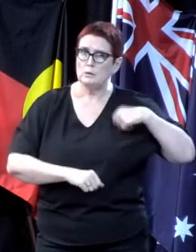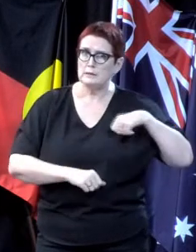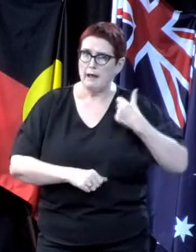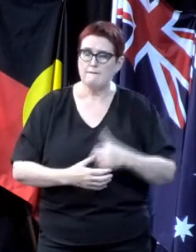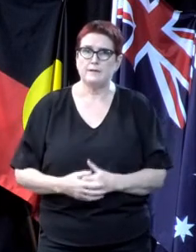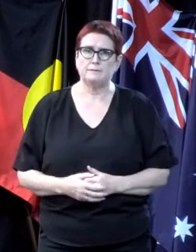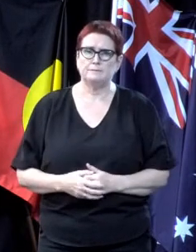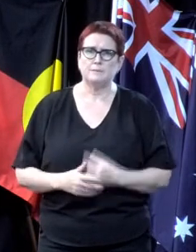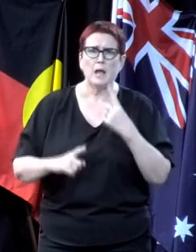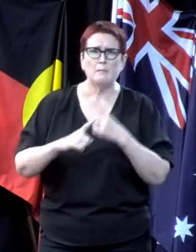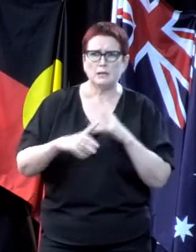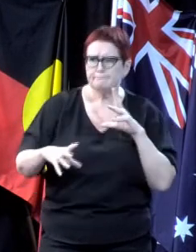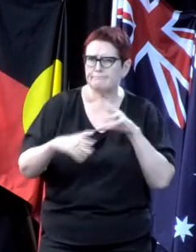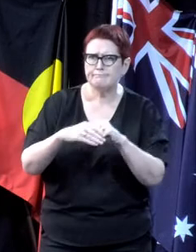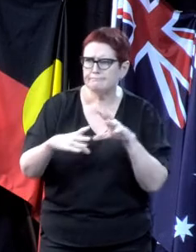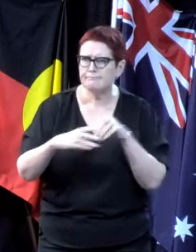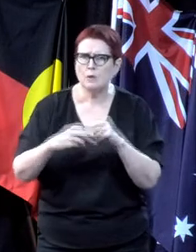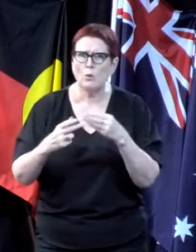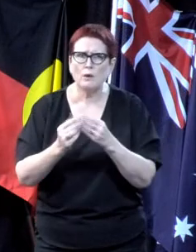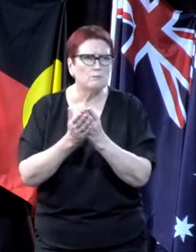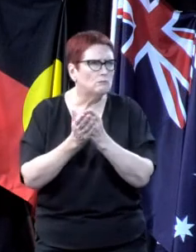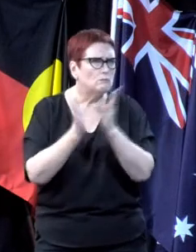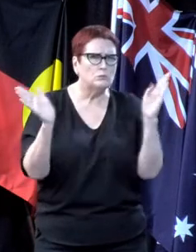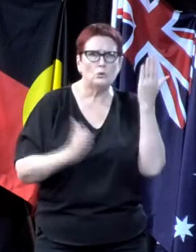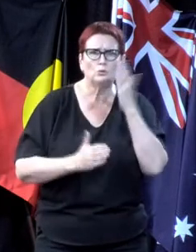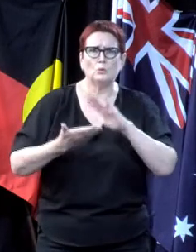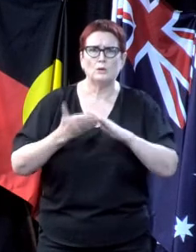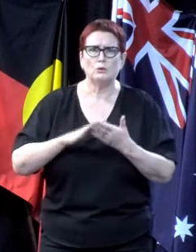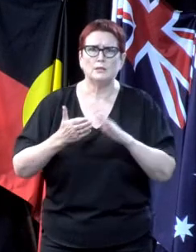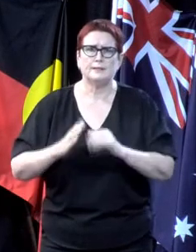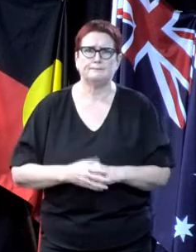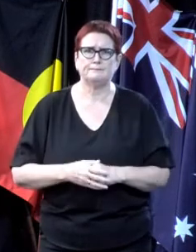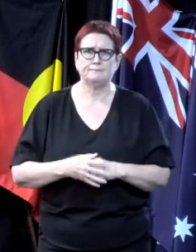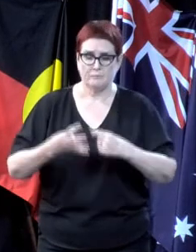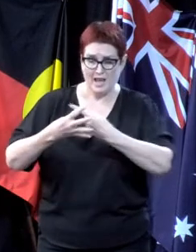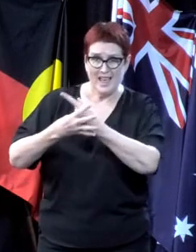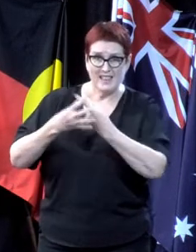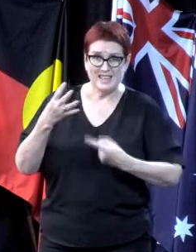wider school community. If I do not address this challenge and monitor school practices on an ongoing